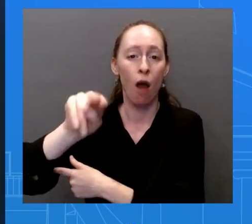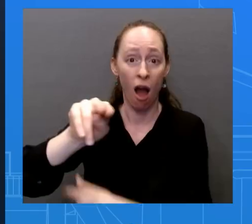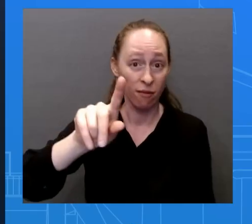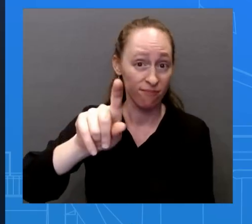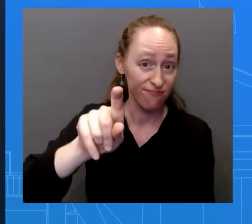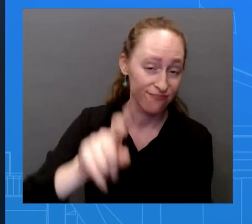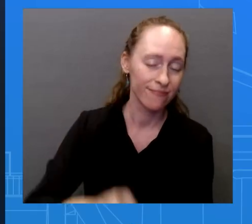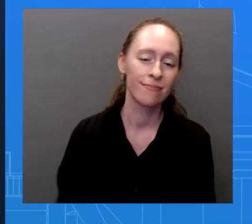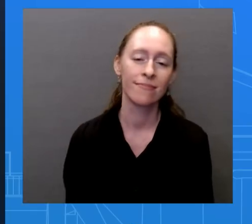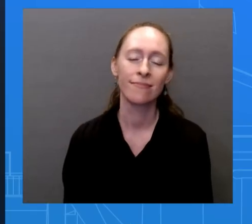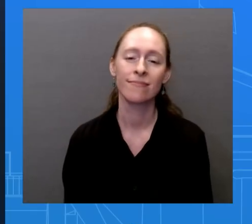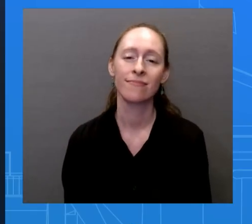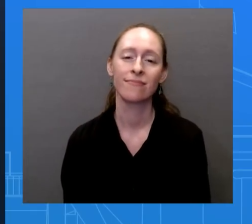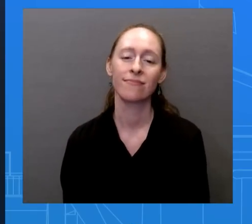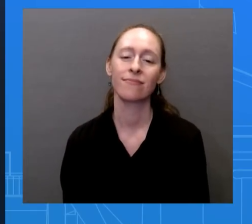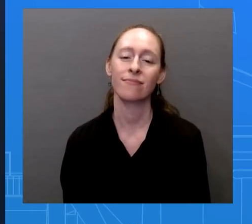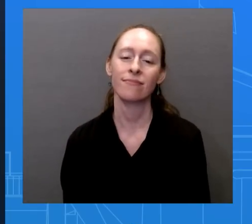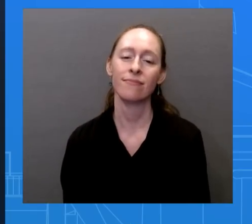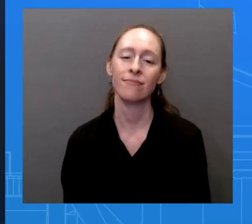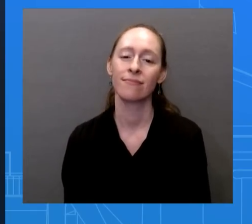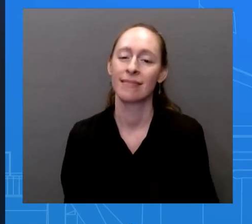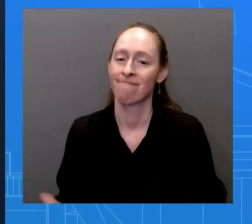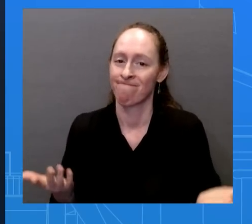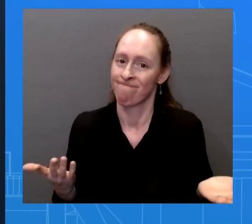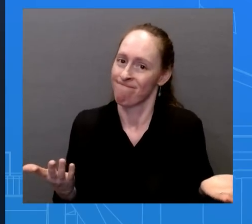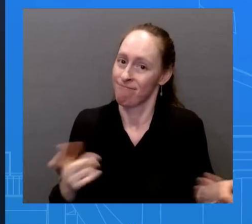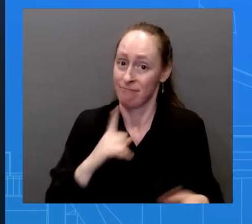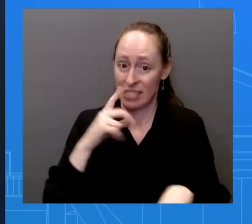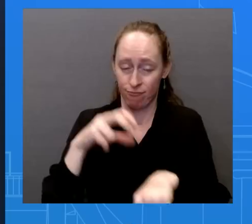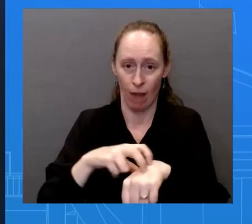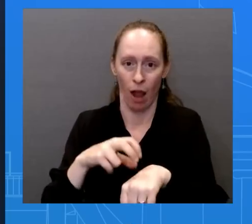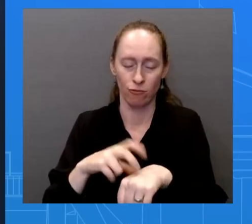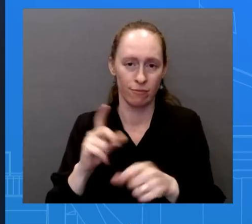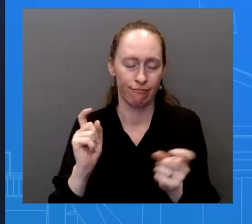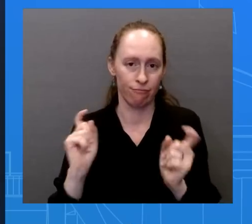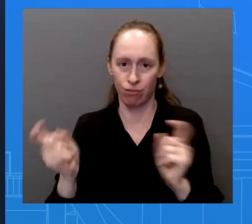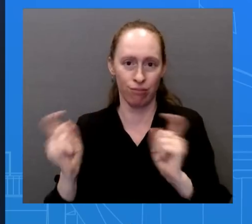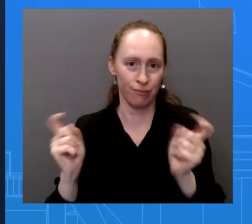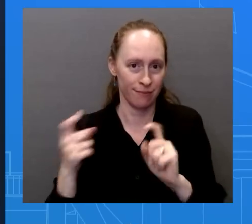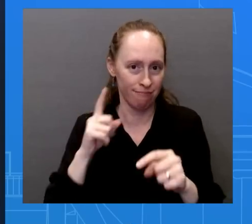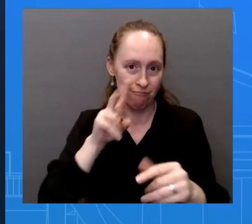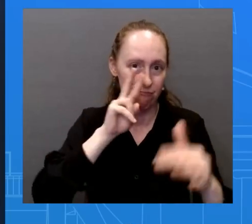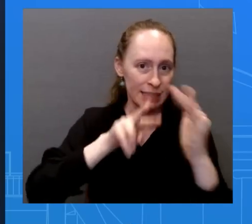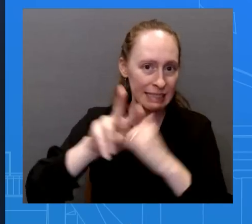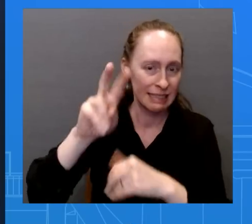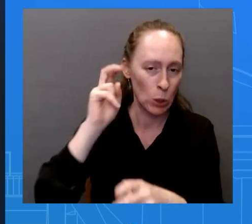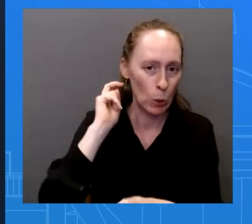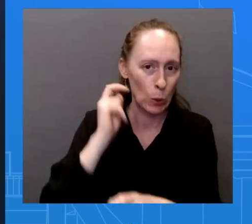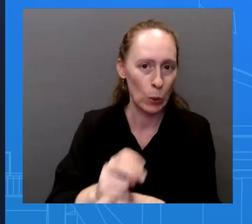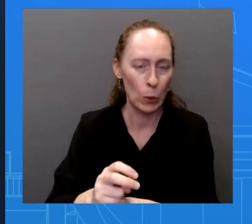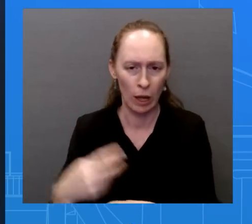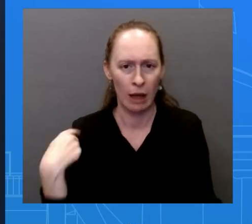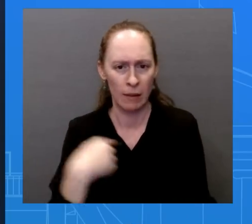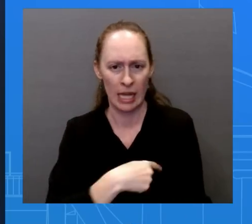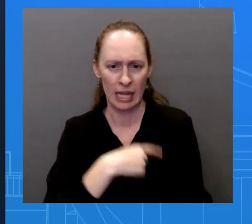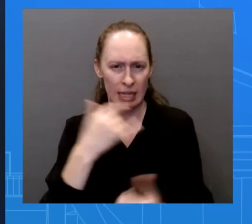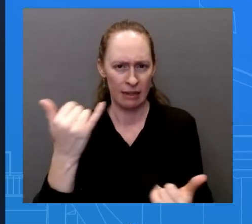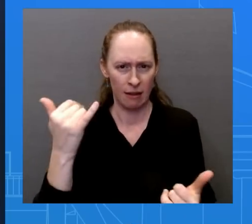that we are tracking most closely. They are, you know, in different parts of the world. And they all arise either from a BA.2